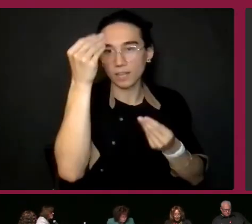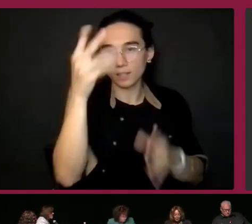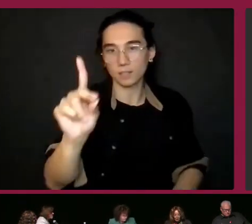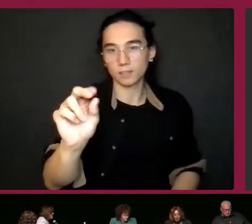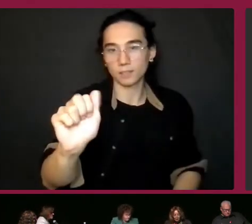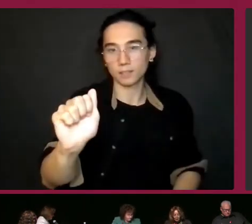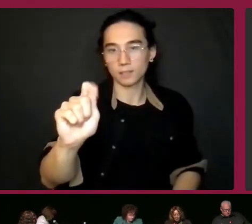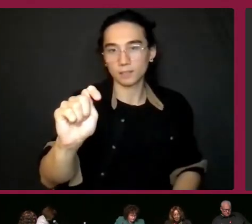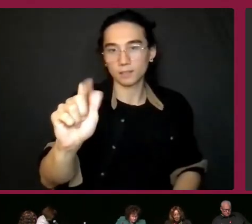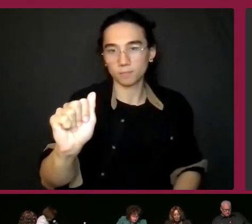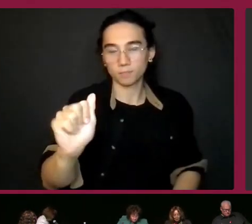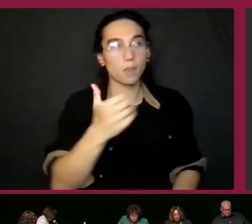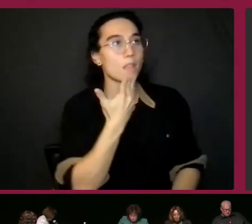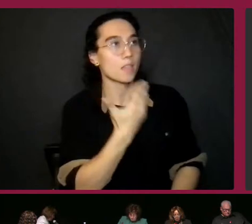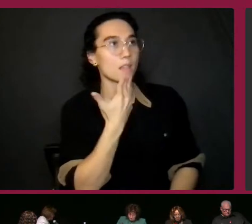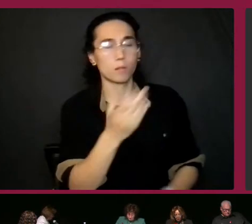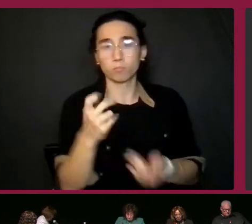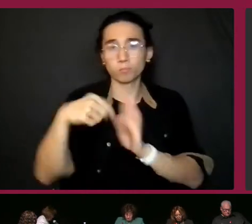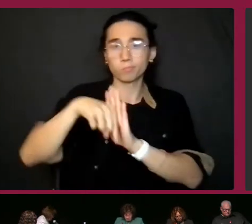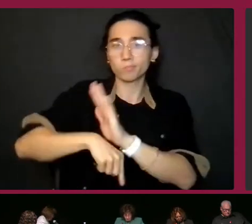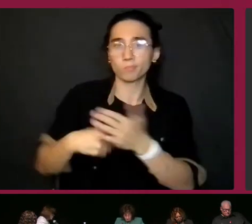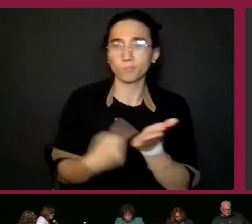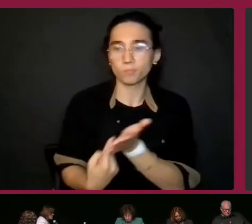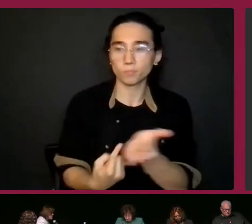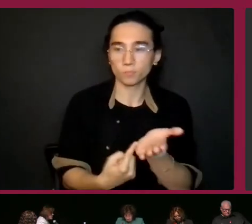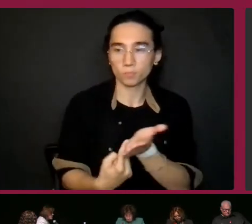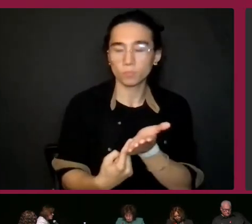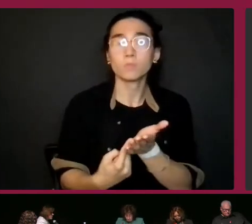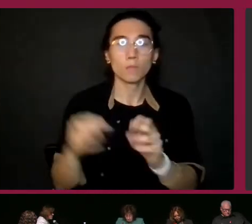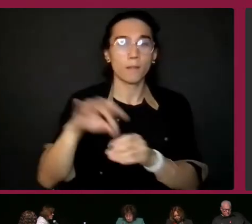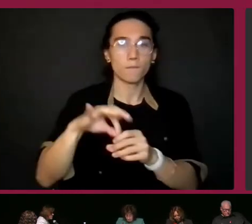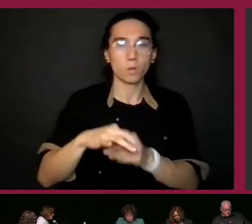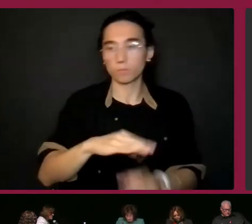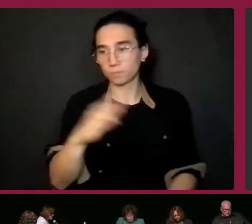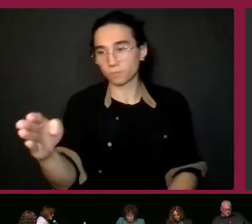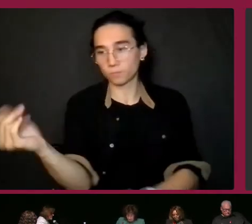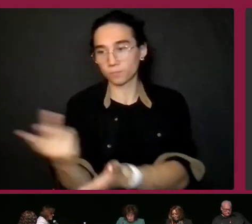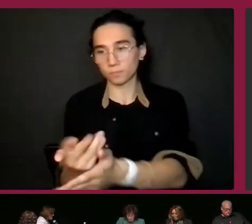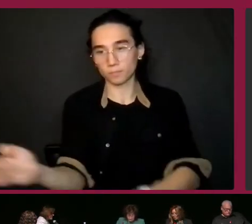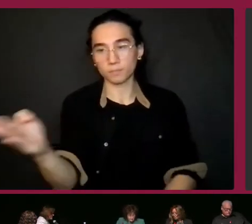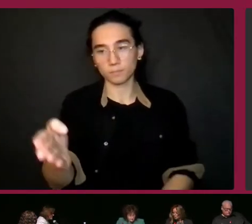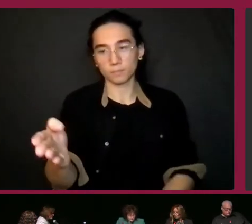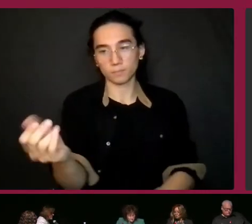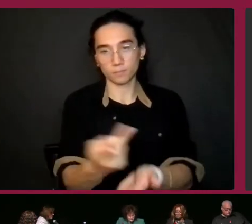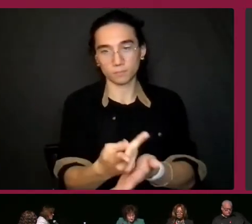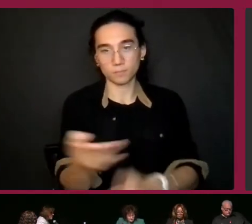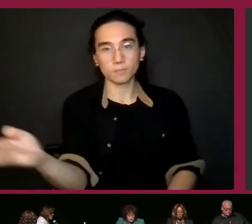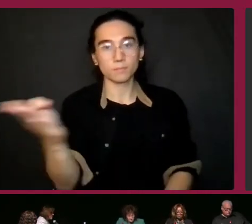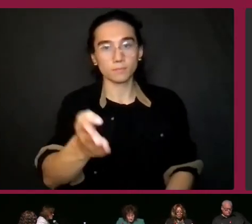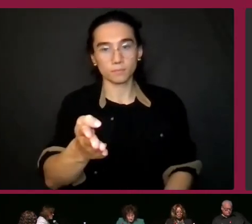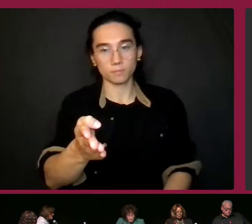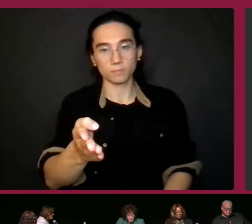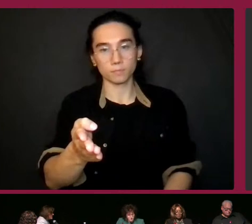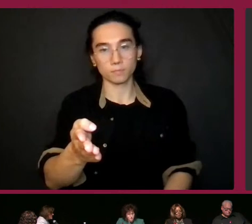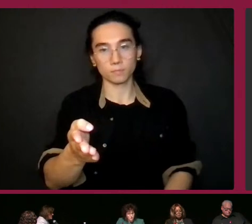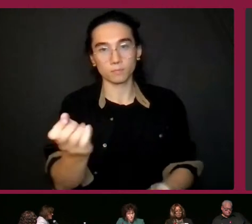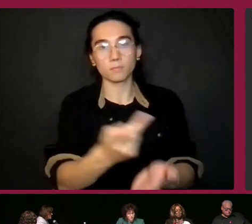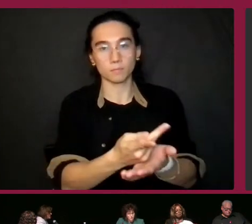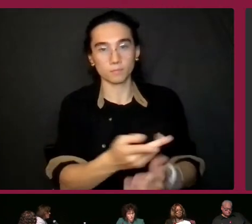Any further discussion? The vote? Student Trustee Rivera? Approved. Trustee Gaines? Approved. Trustee Rives? Aye. Trustee Buffalo?